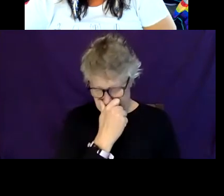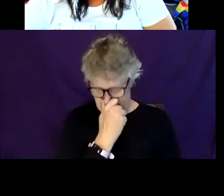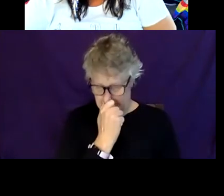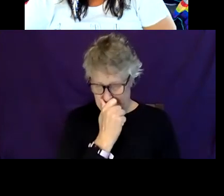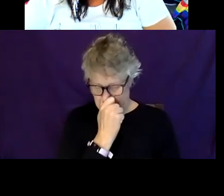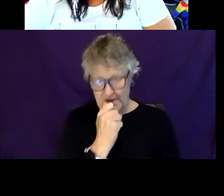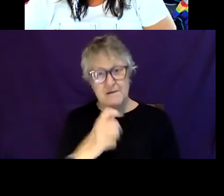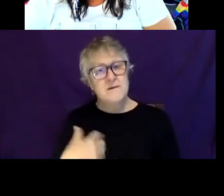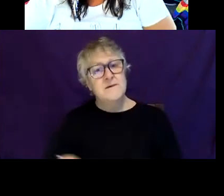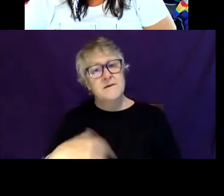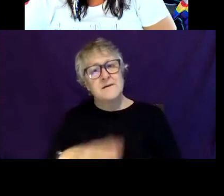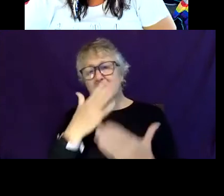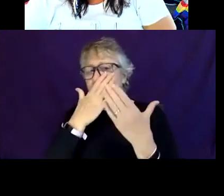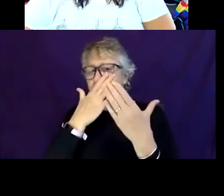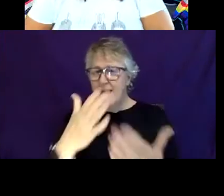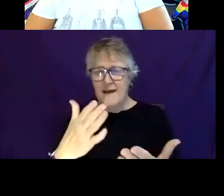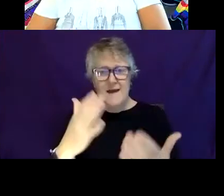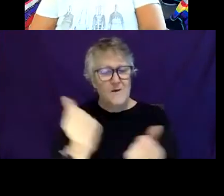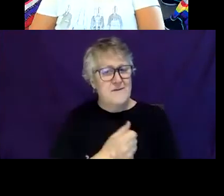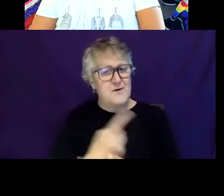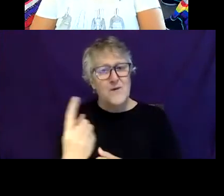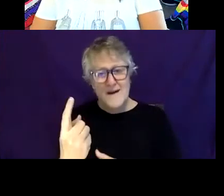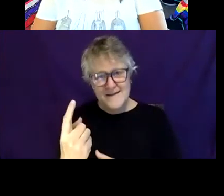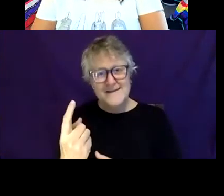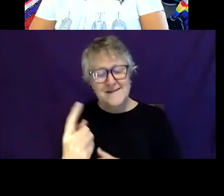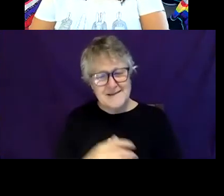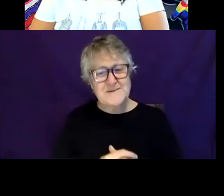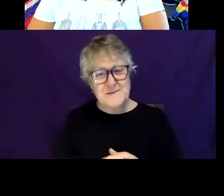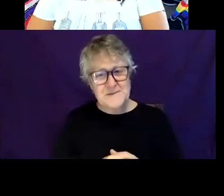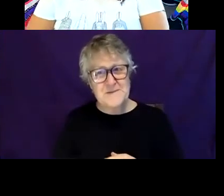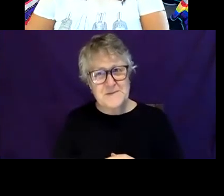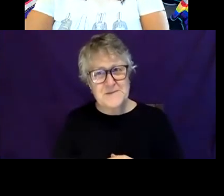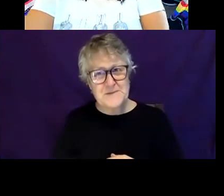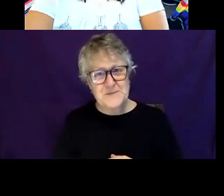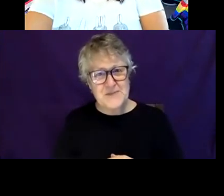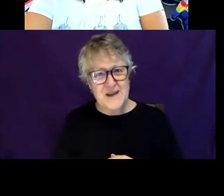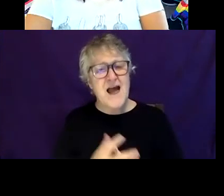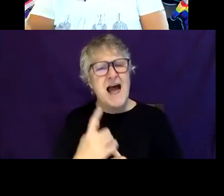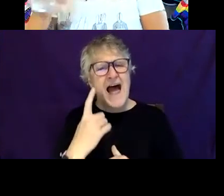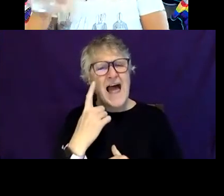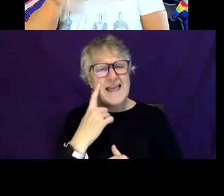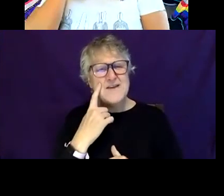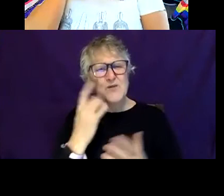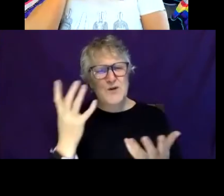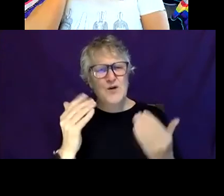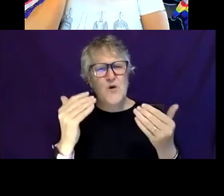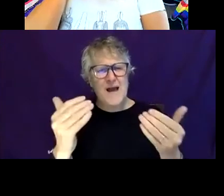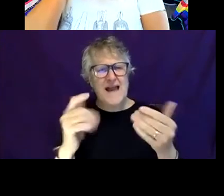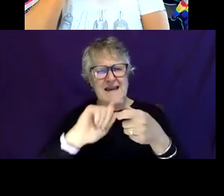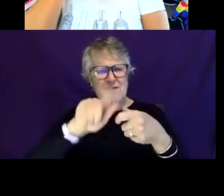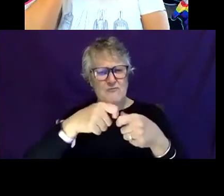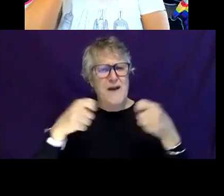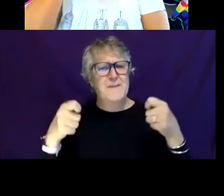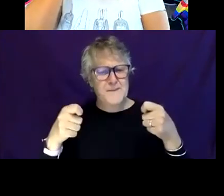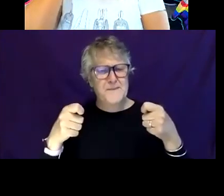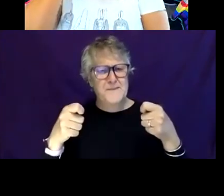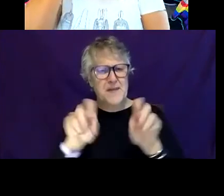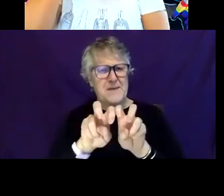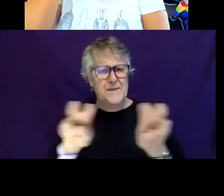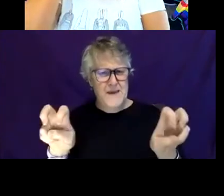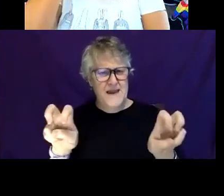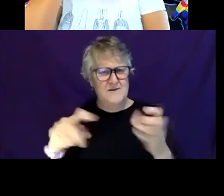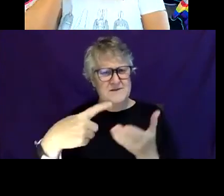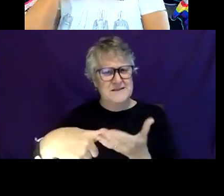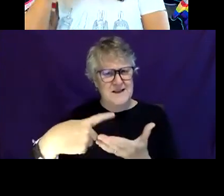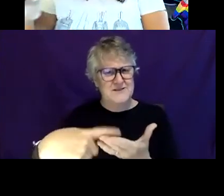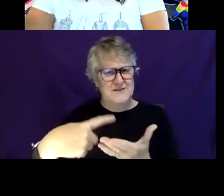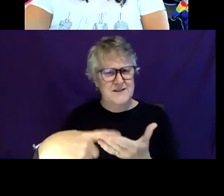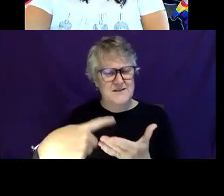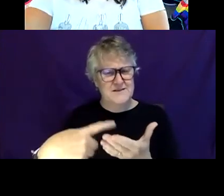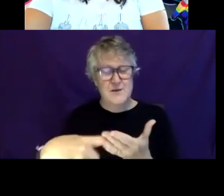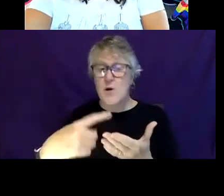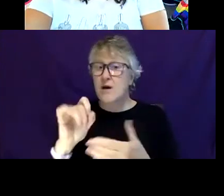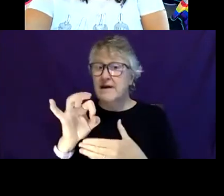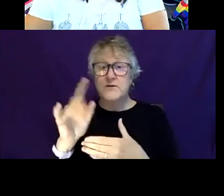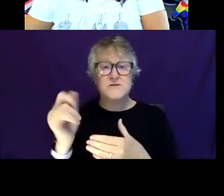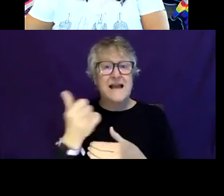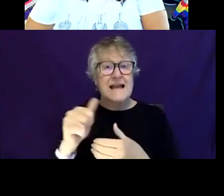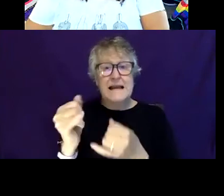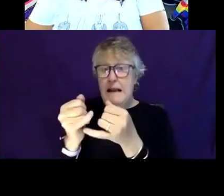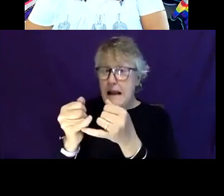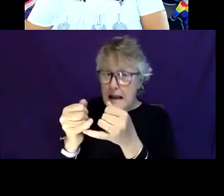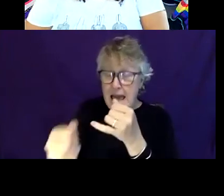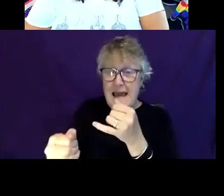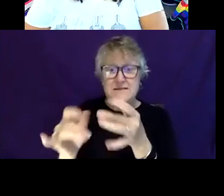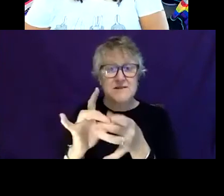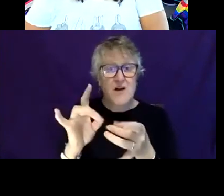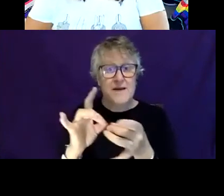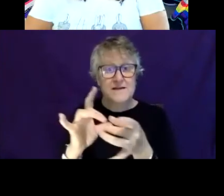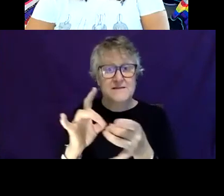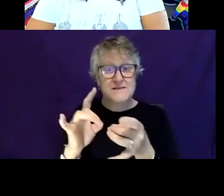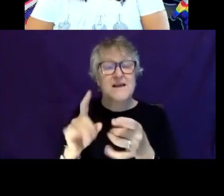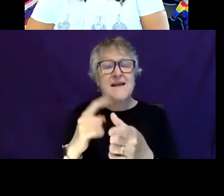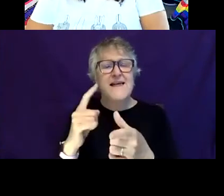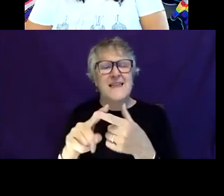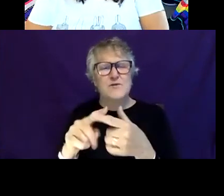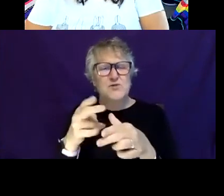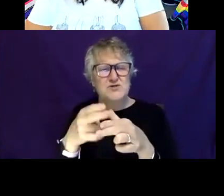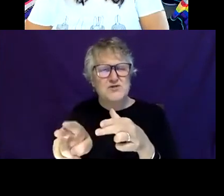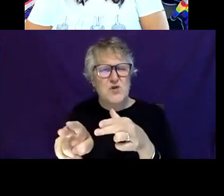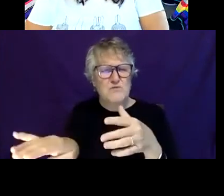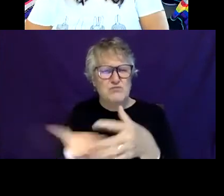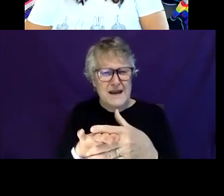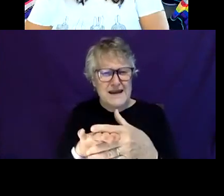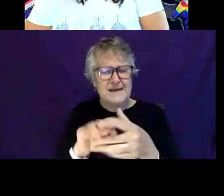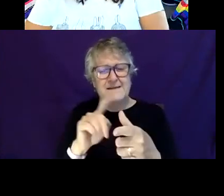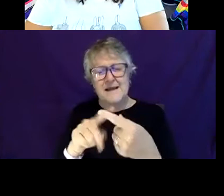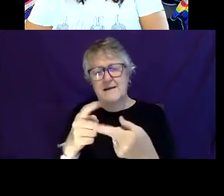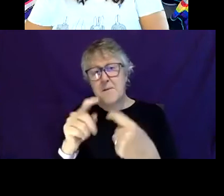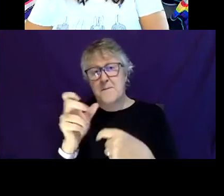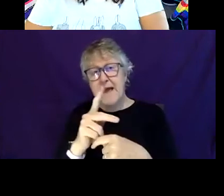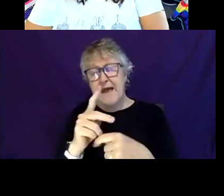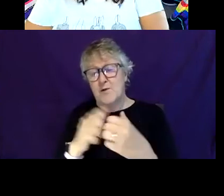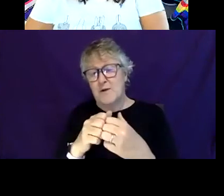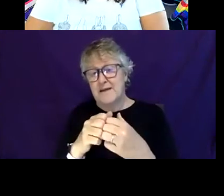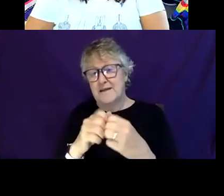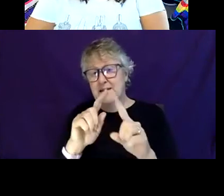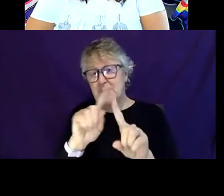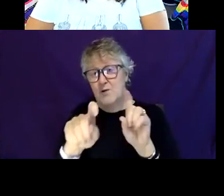Esther: Thanks everyone. Um, I think we're going to like wrap up the panel section of this so if there are any last thoughts or comments before we take a break and then we'll come back and do the Q&A, we have a few questions from the attendees.